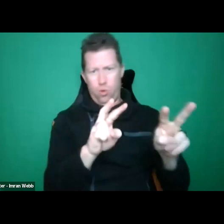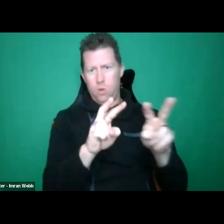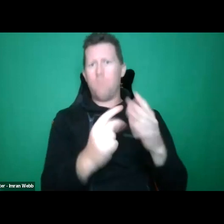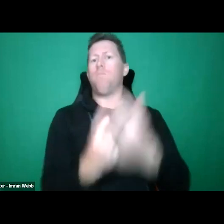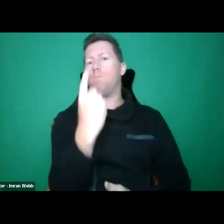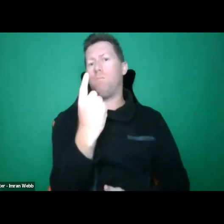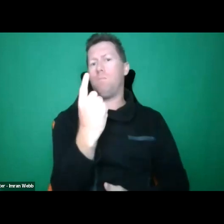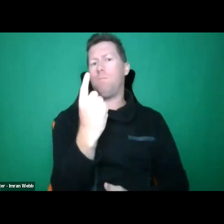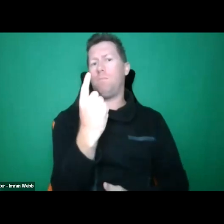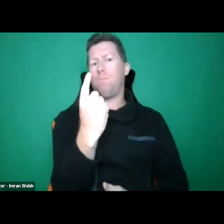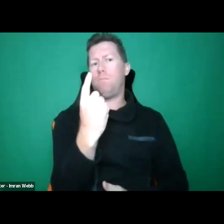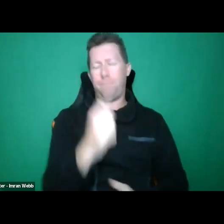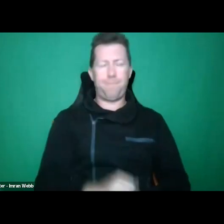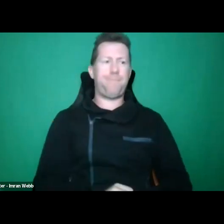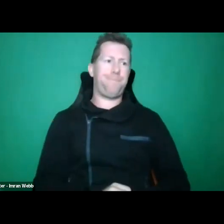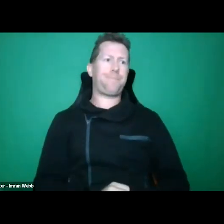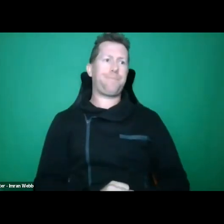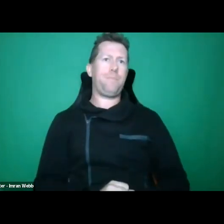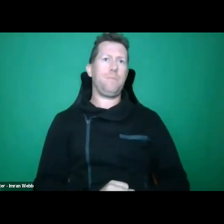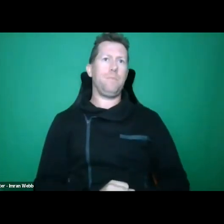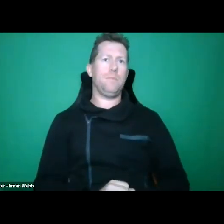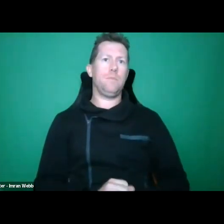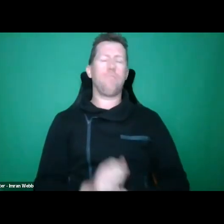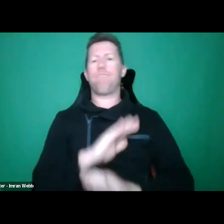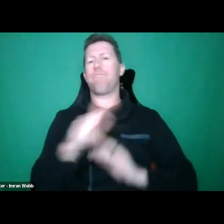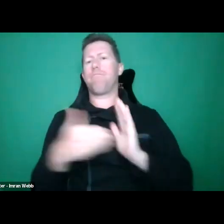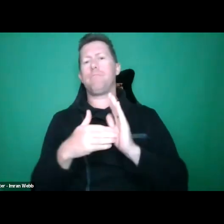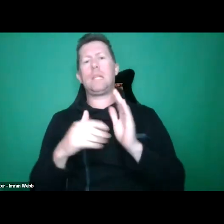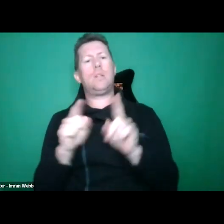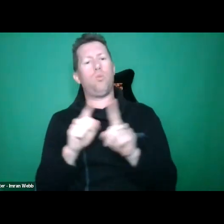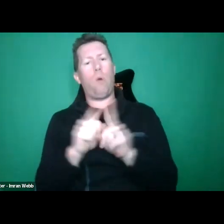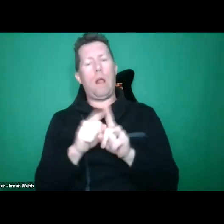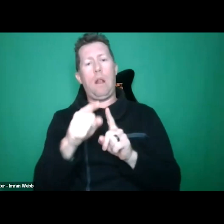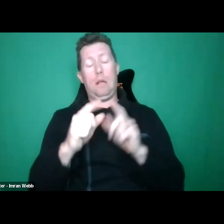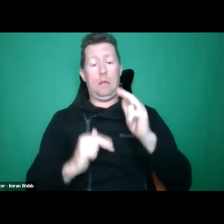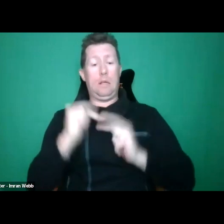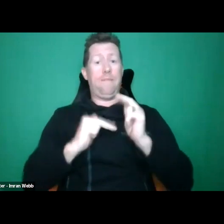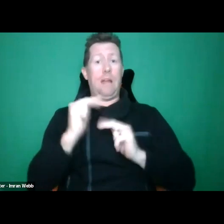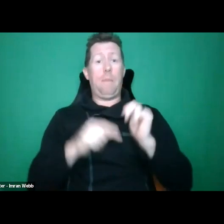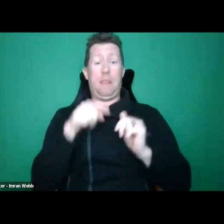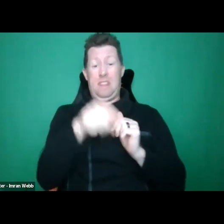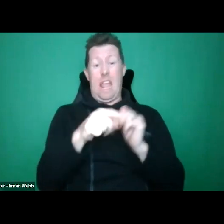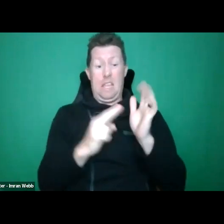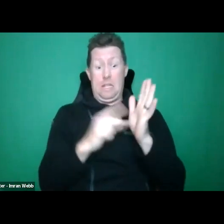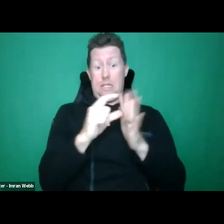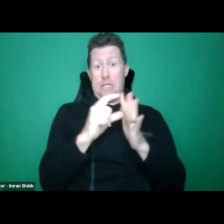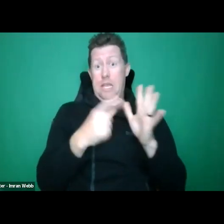Finally, in the development of the National Disability Data Asset,